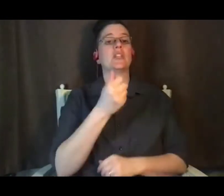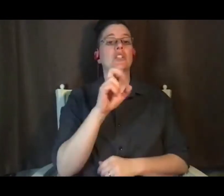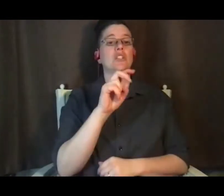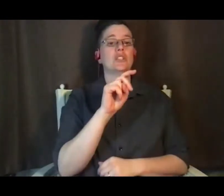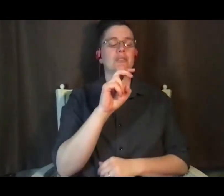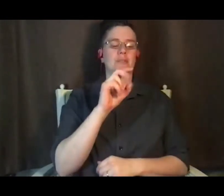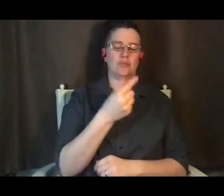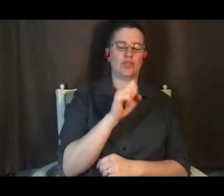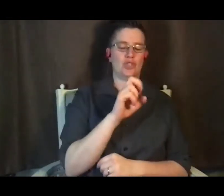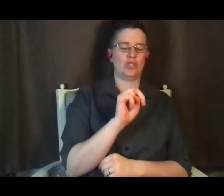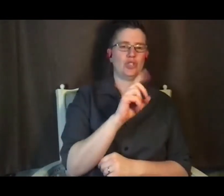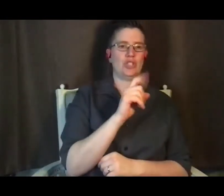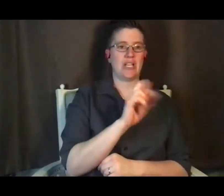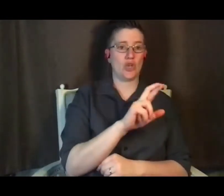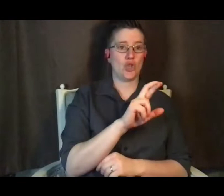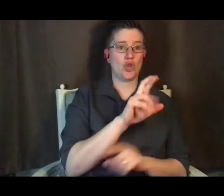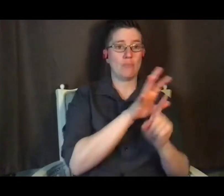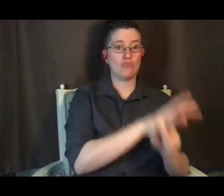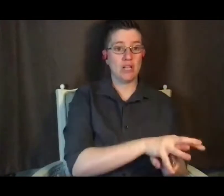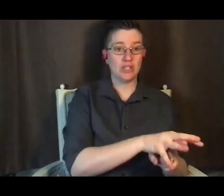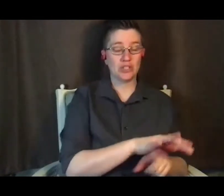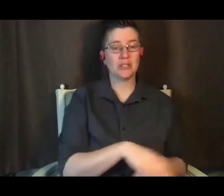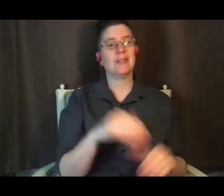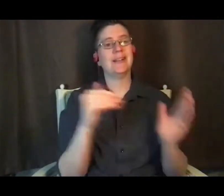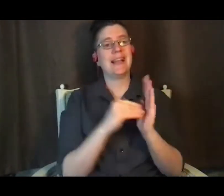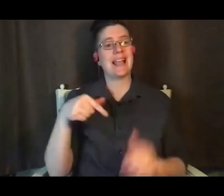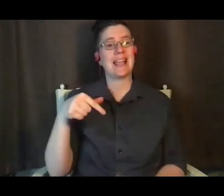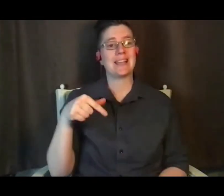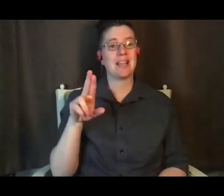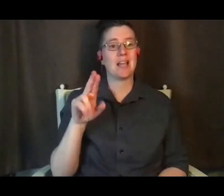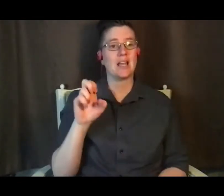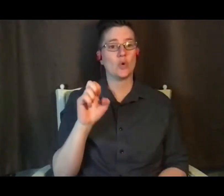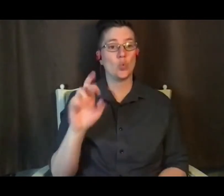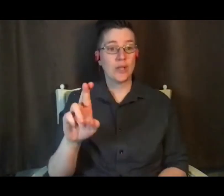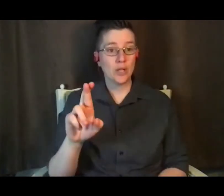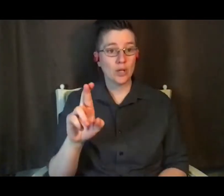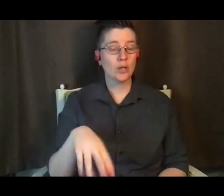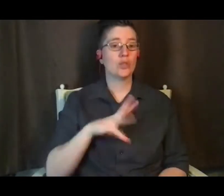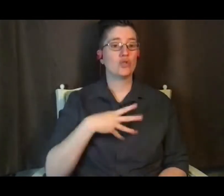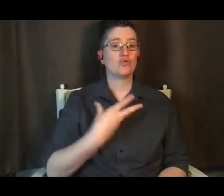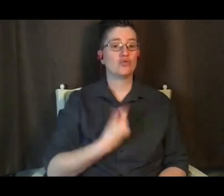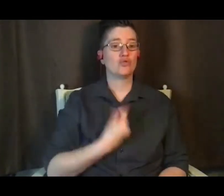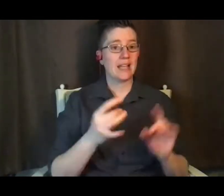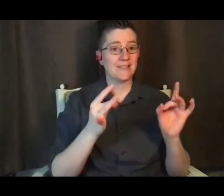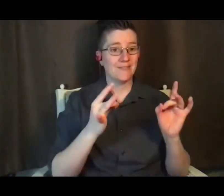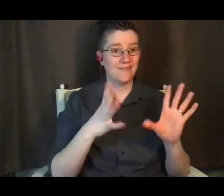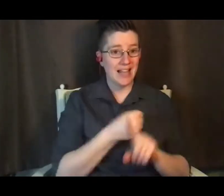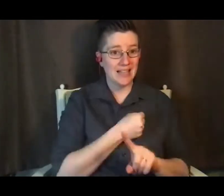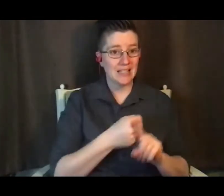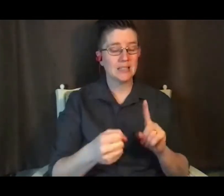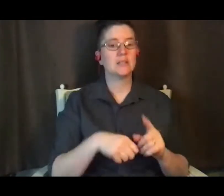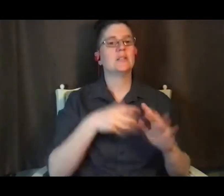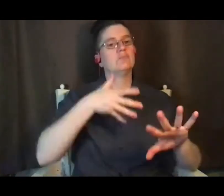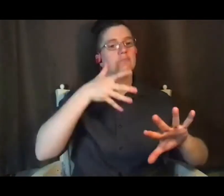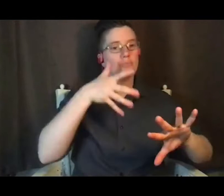rooted in anti-queer and anti-trans violence ableism is rooted in environmental injustice